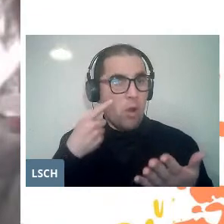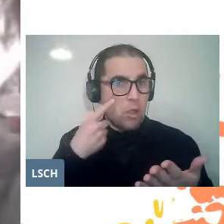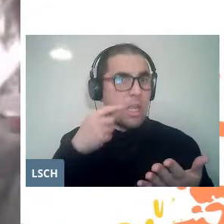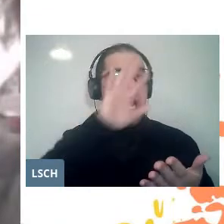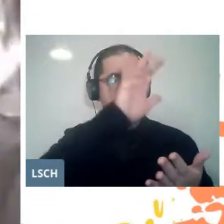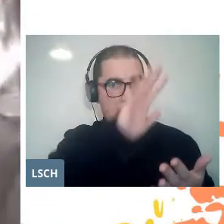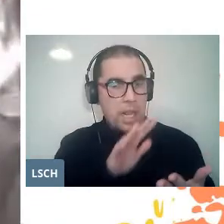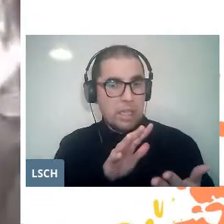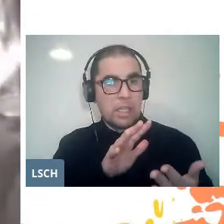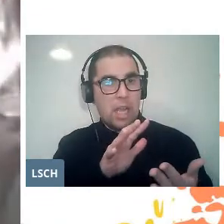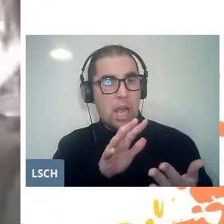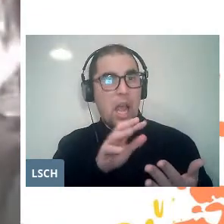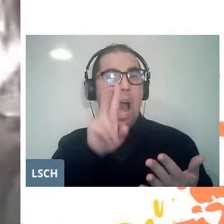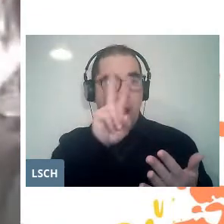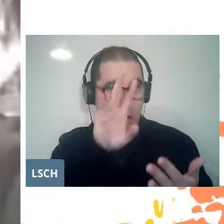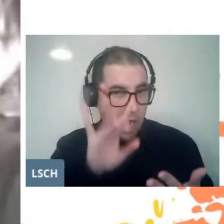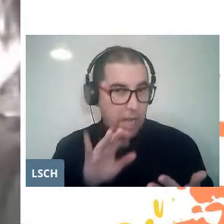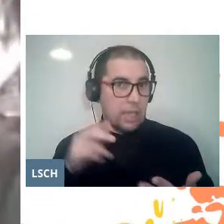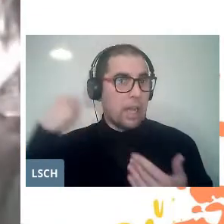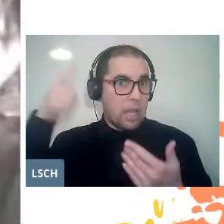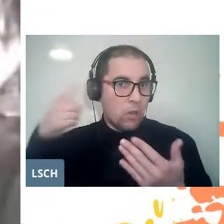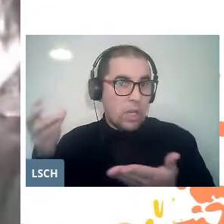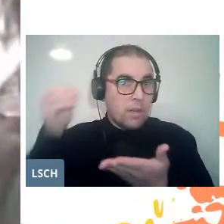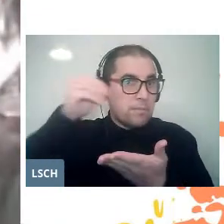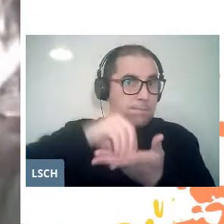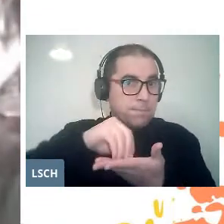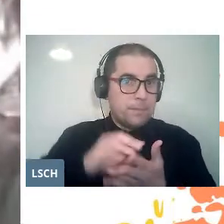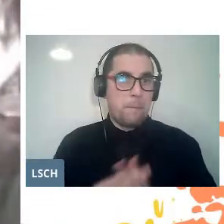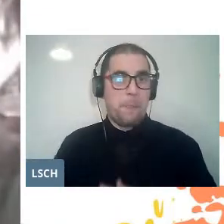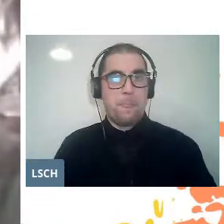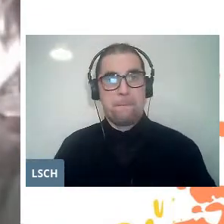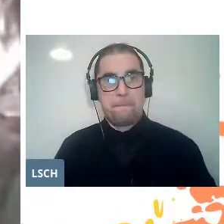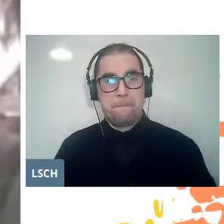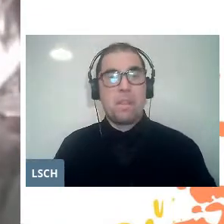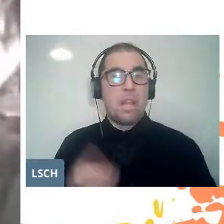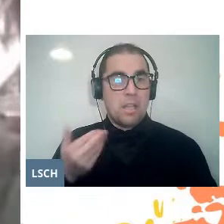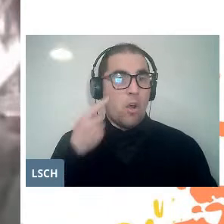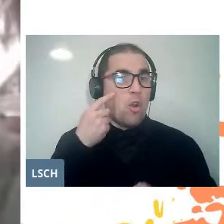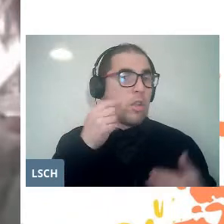what it was and how the symphony or this symphonic genre is generated in preclassicism.